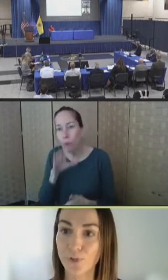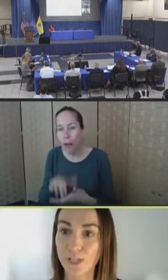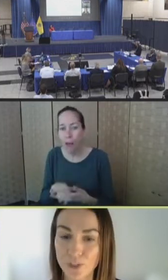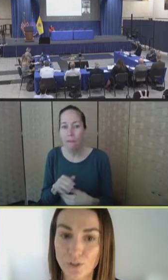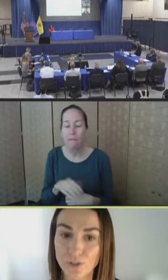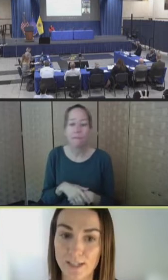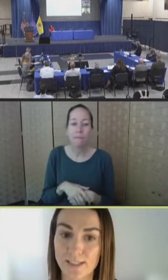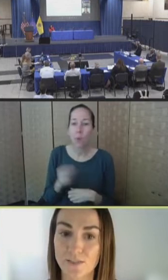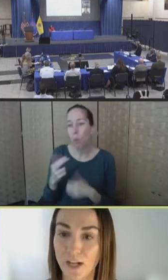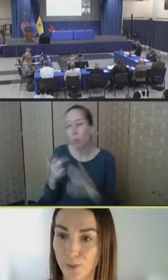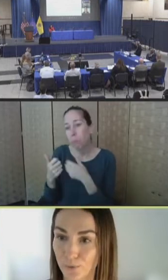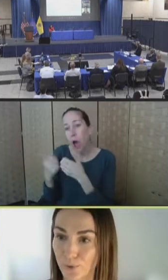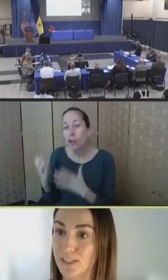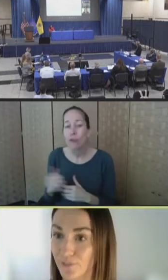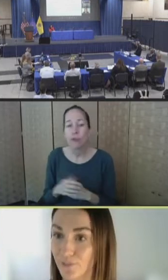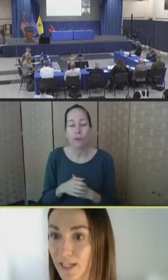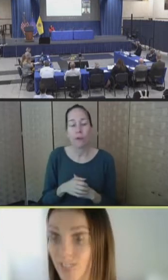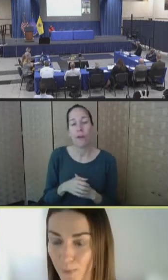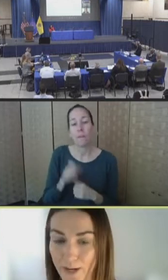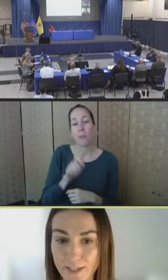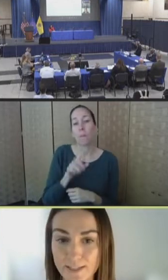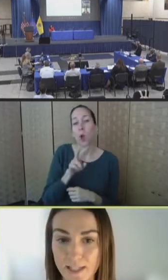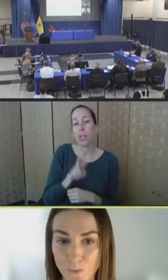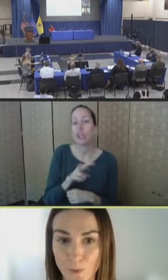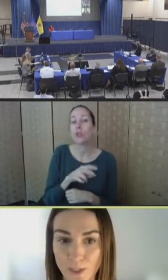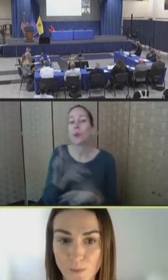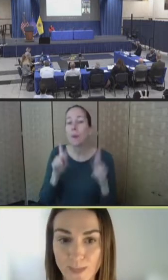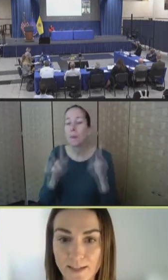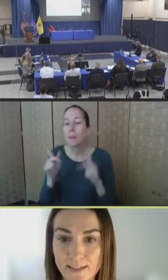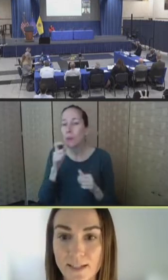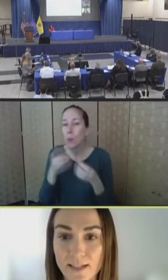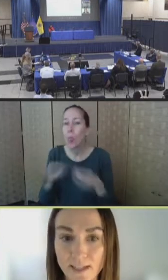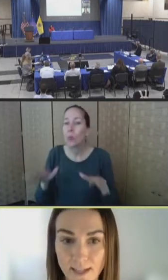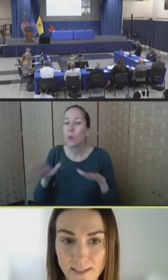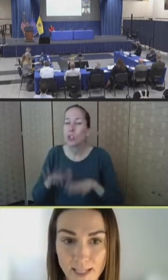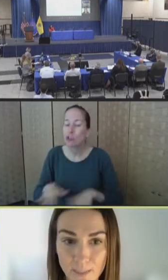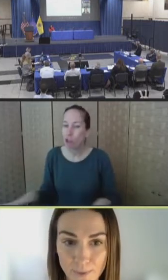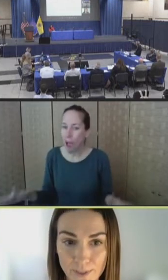relational losses follow really different age patterns as we would expect. Next slide, please.